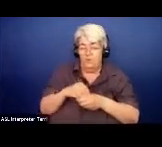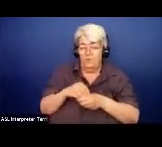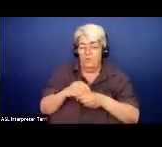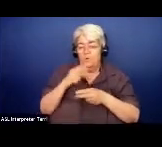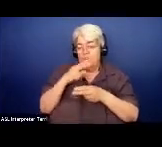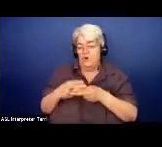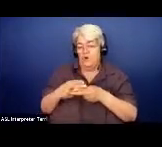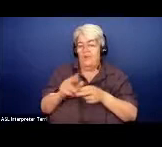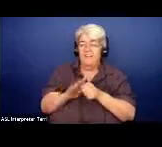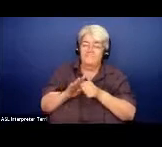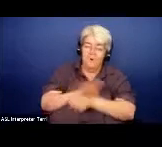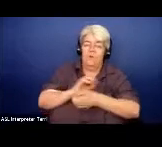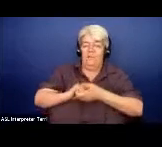the full collaborative which includes